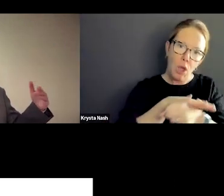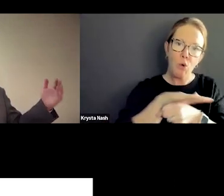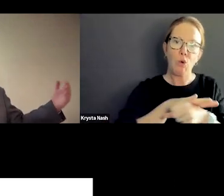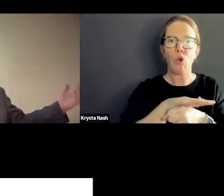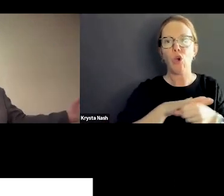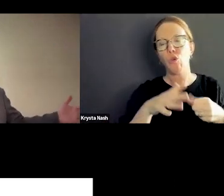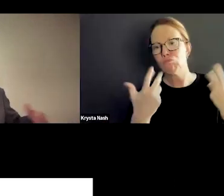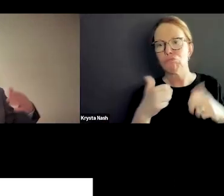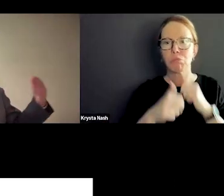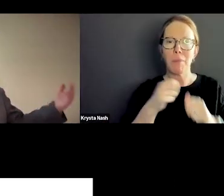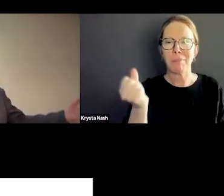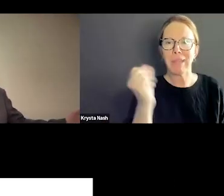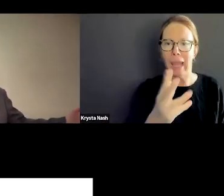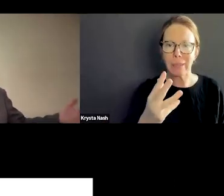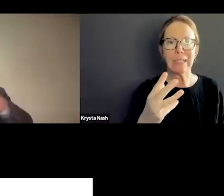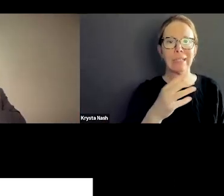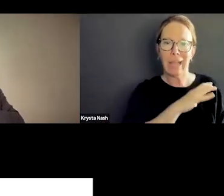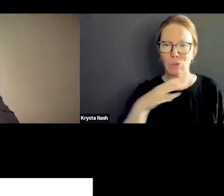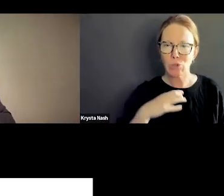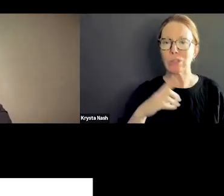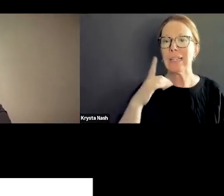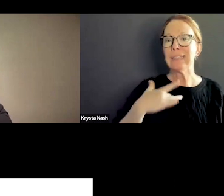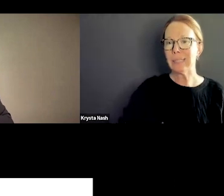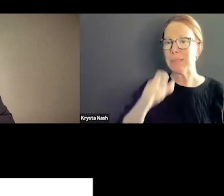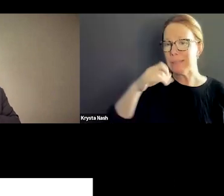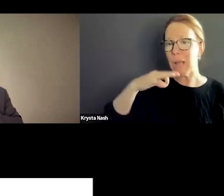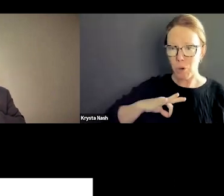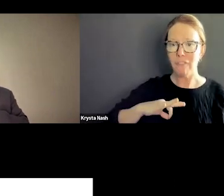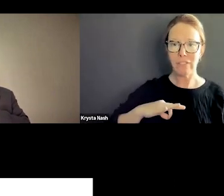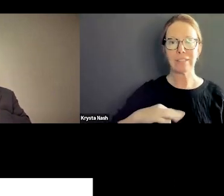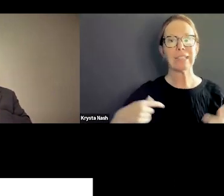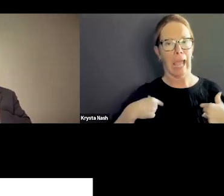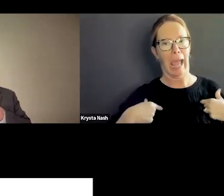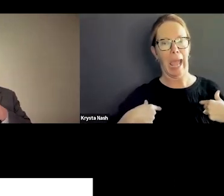problem gambling councils that are normally nonprofits. I am I am biased because I am currently a president of one